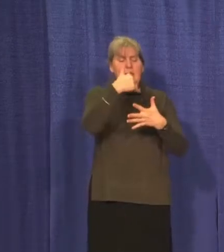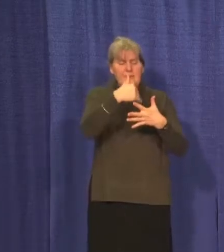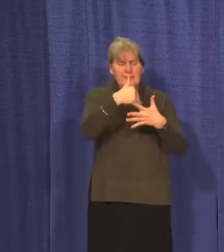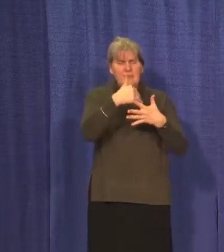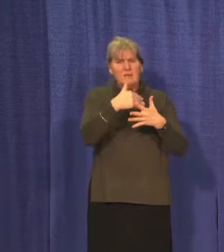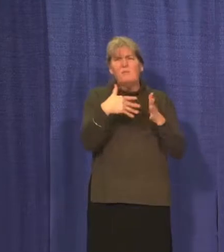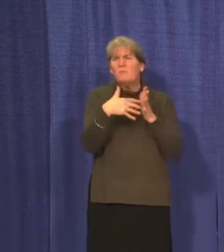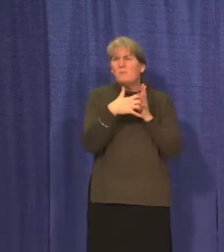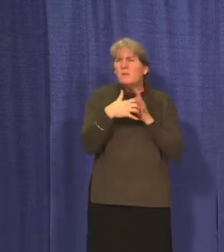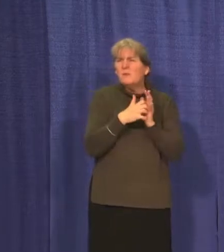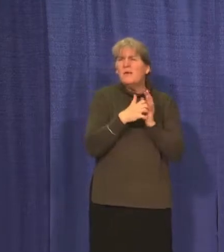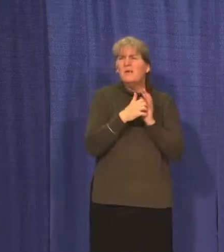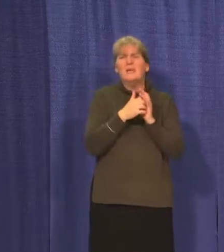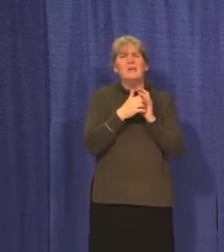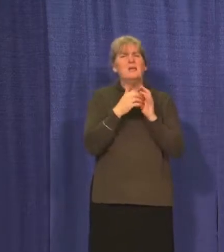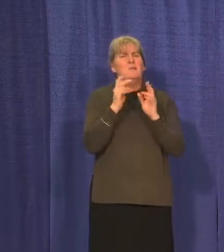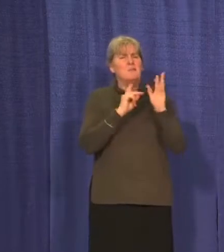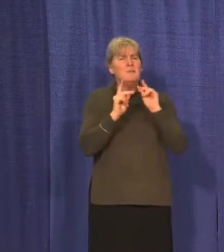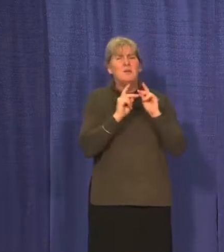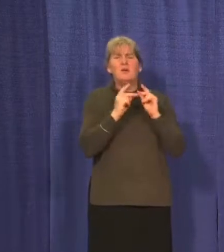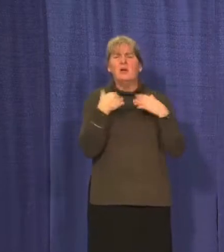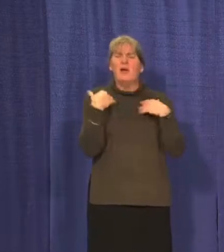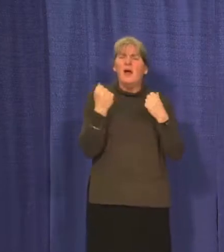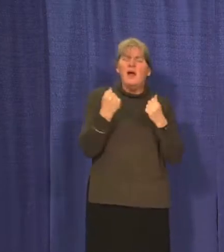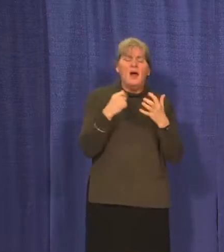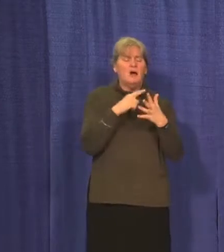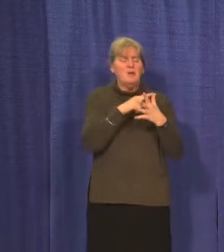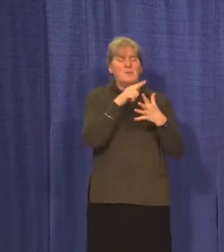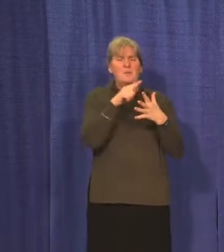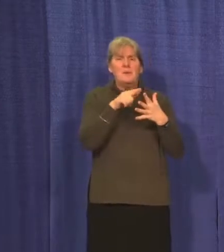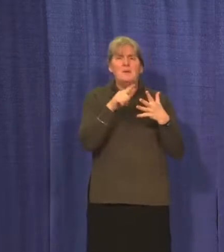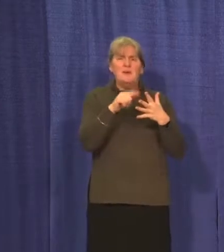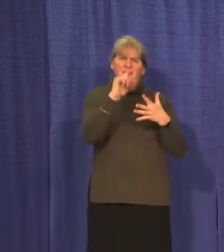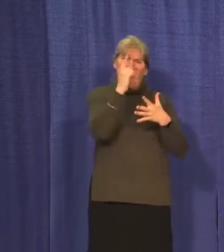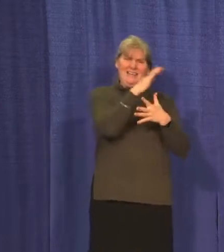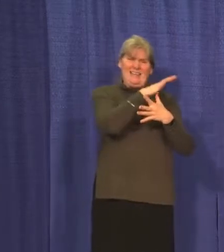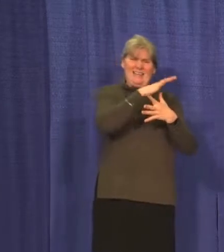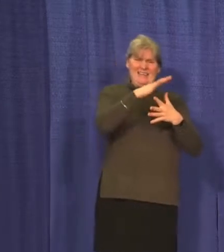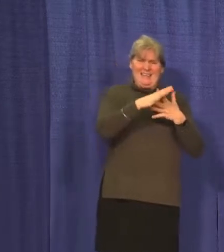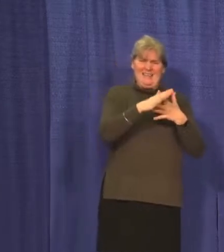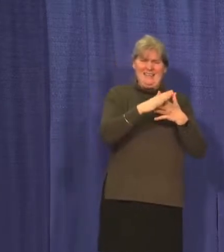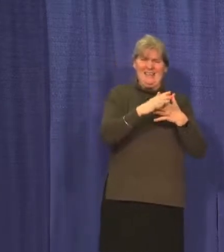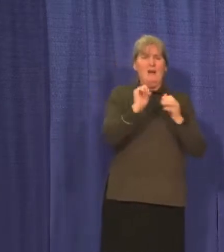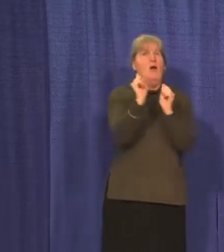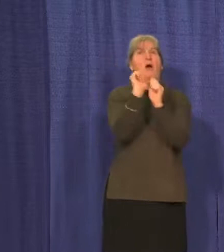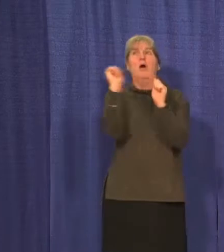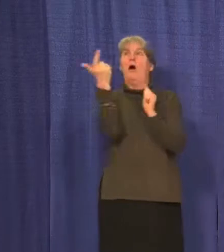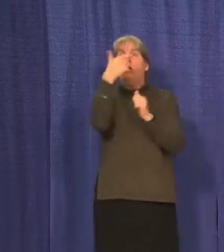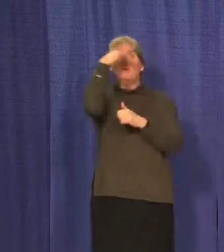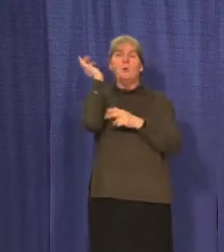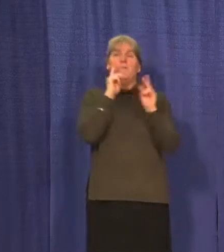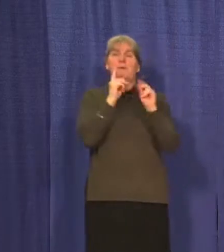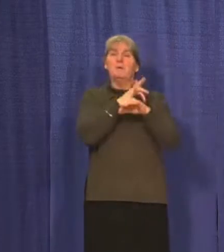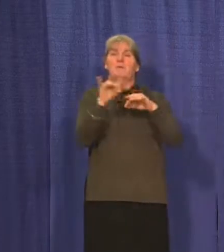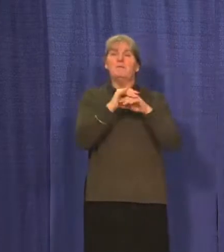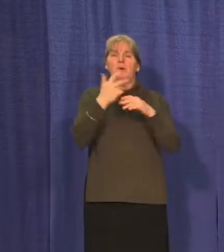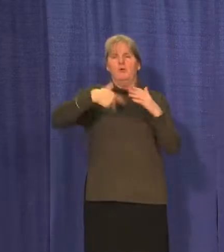care of some of our most vulnerable Yukoners, immunization opens for the public a mere three weeks from today.